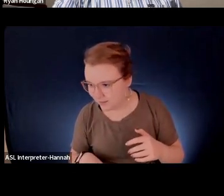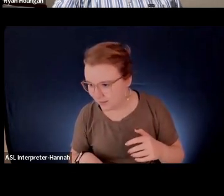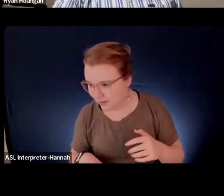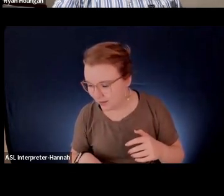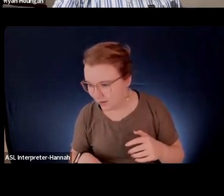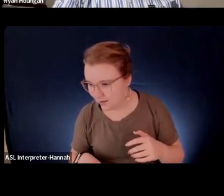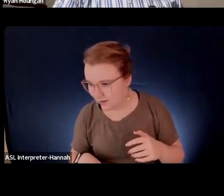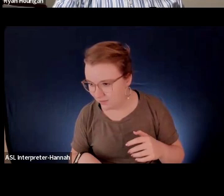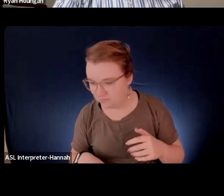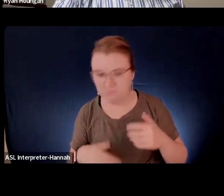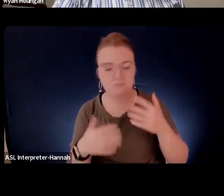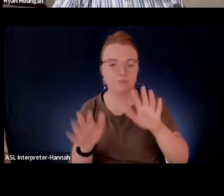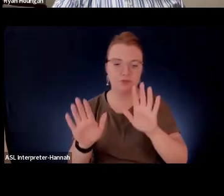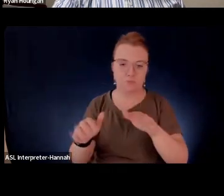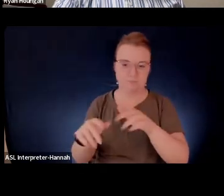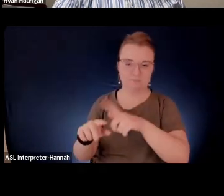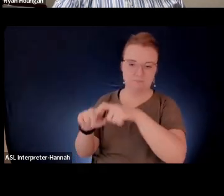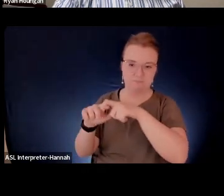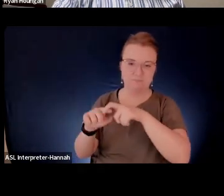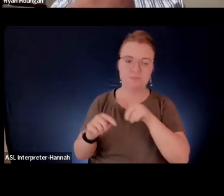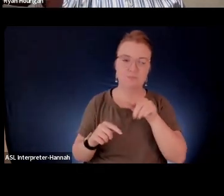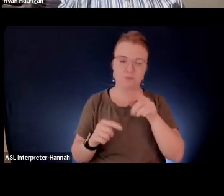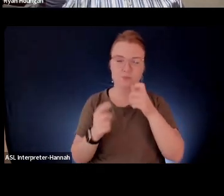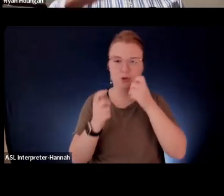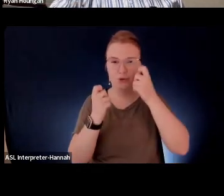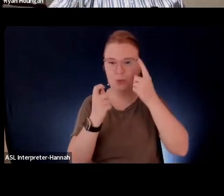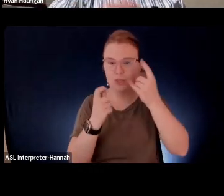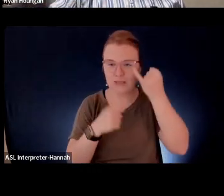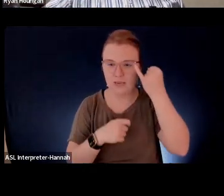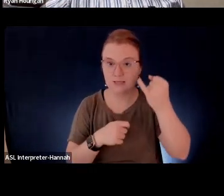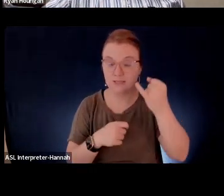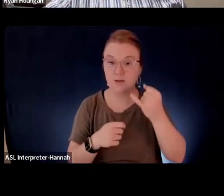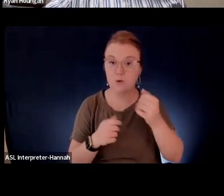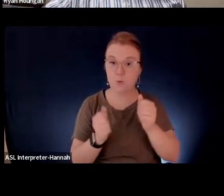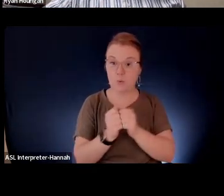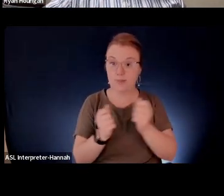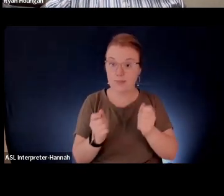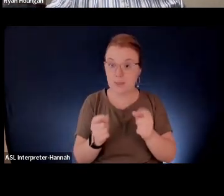So you get the idea. The idea is with this improv game is you start with the tree